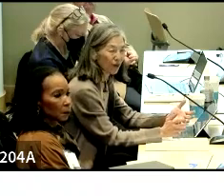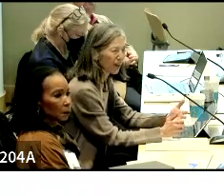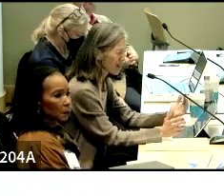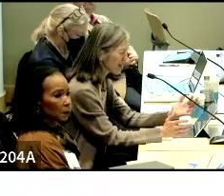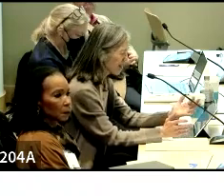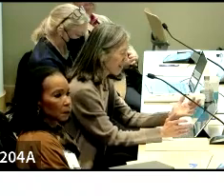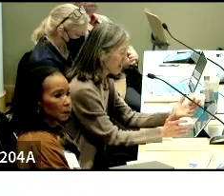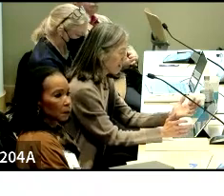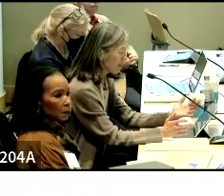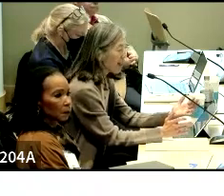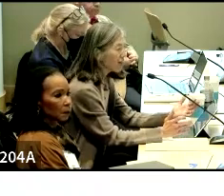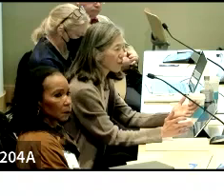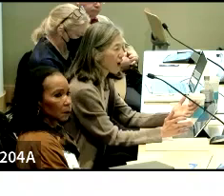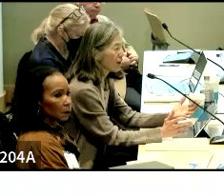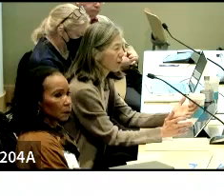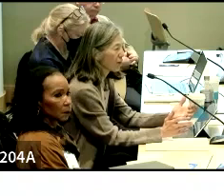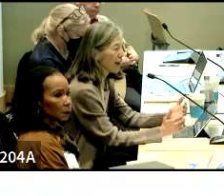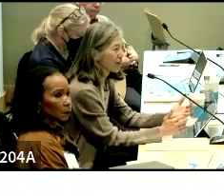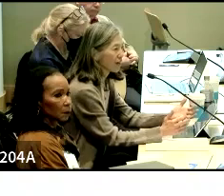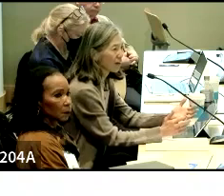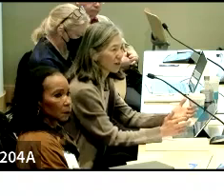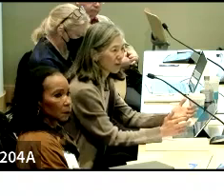Because, I think, I mean, that is the challenge.